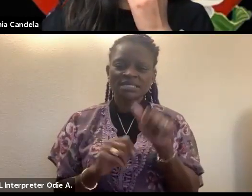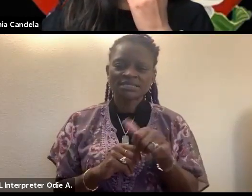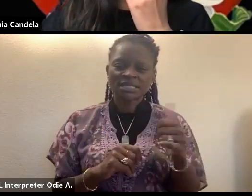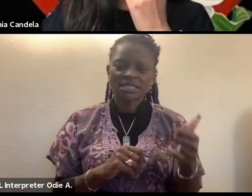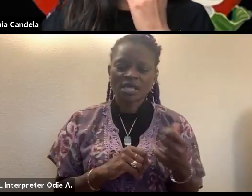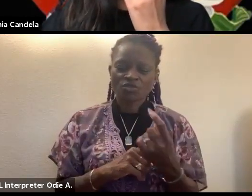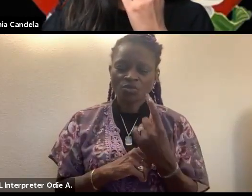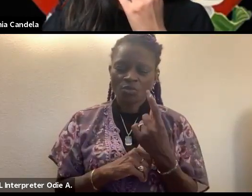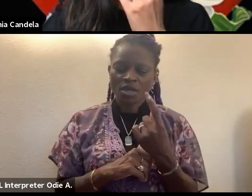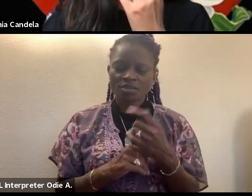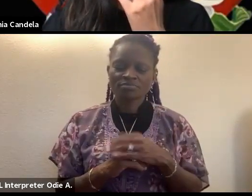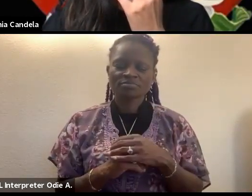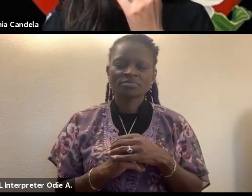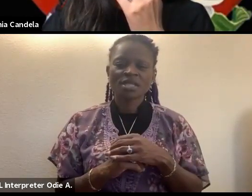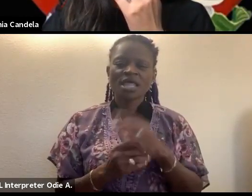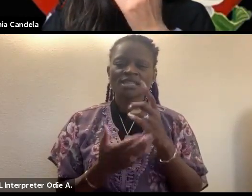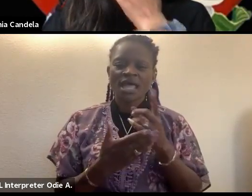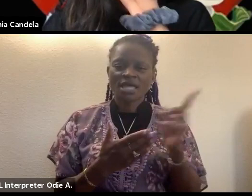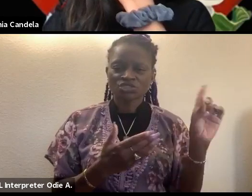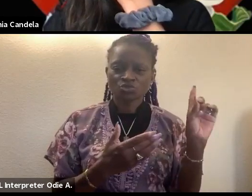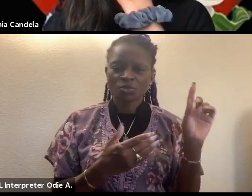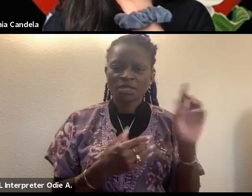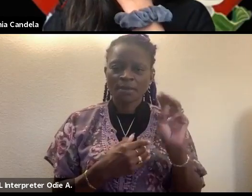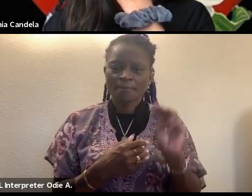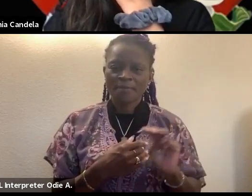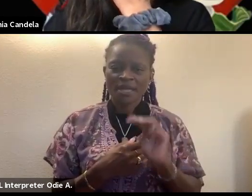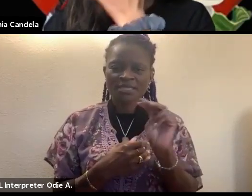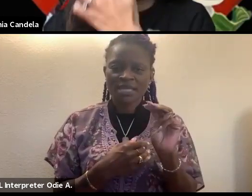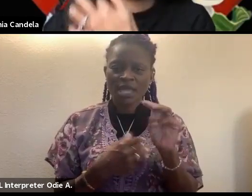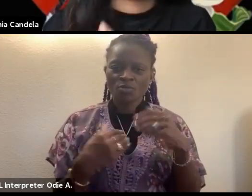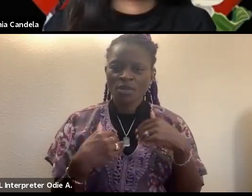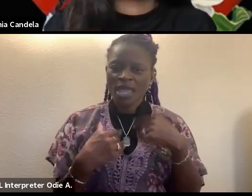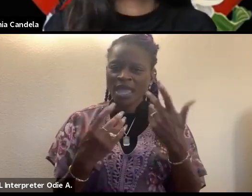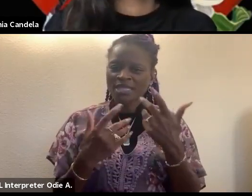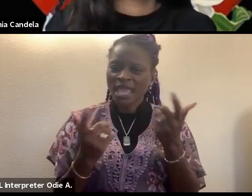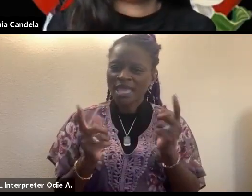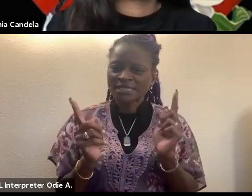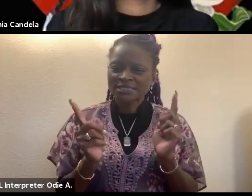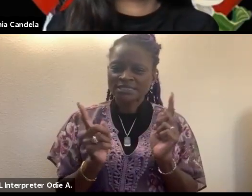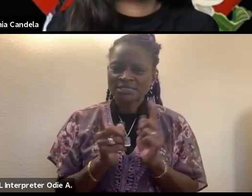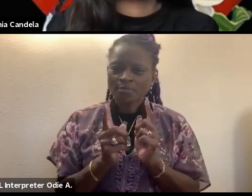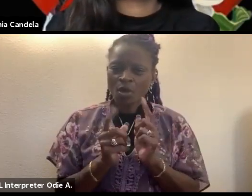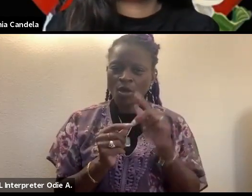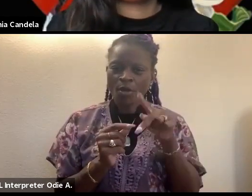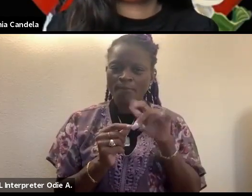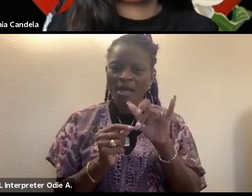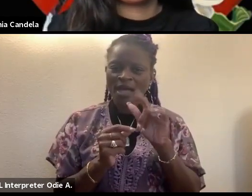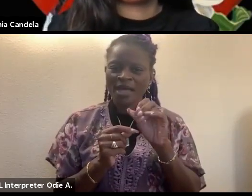Last Monday we started a very small pilot to provide